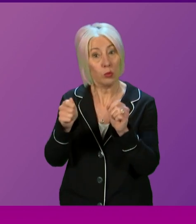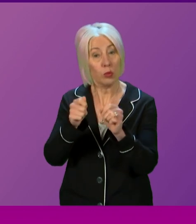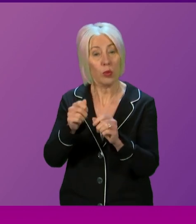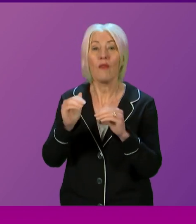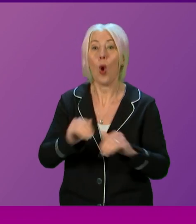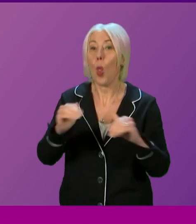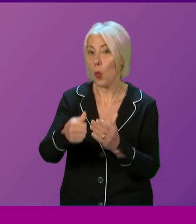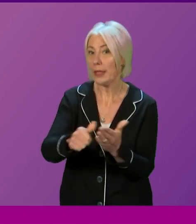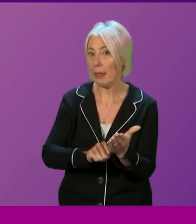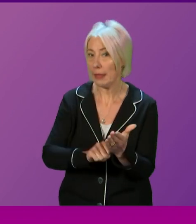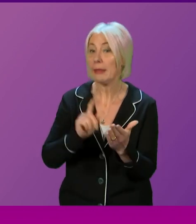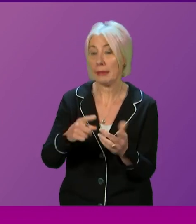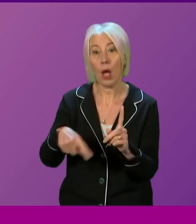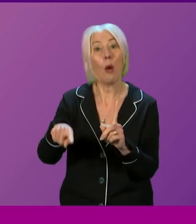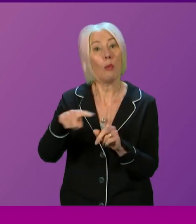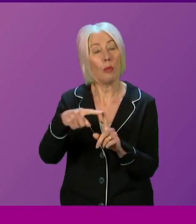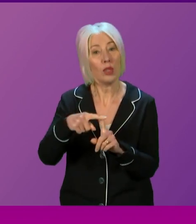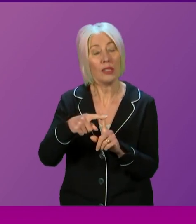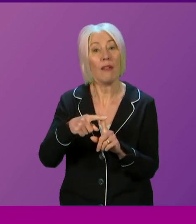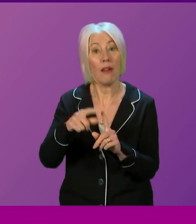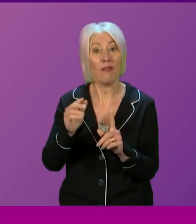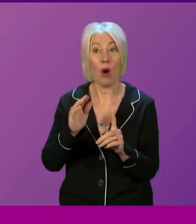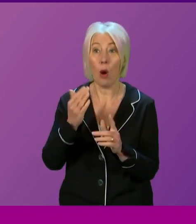Those changes are among the most positive in more than half a decade.